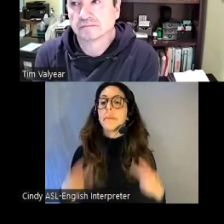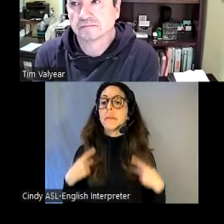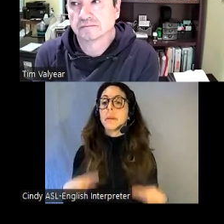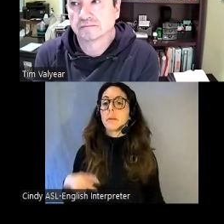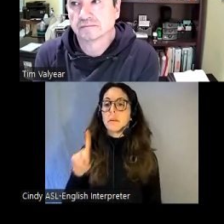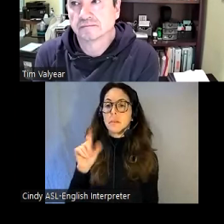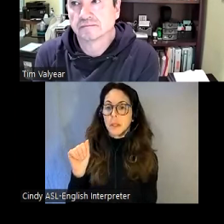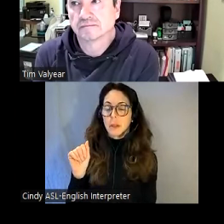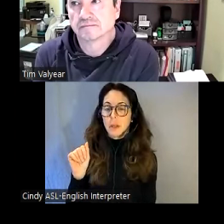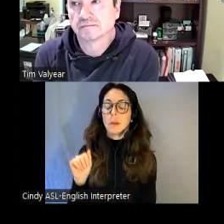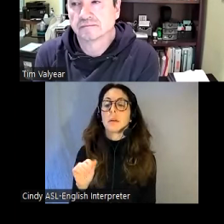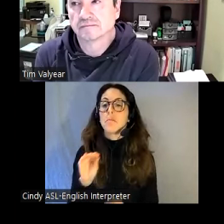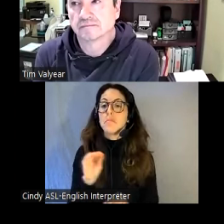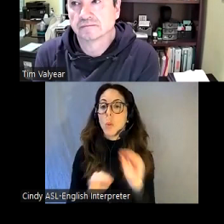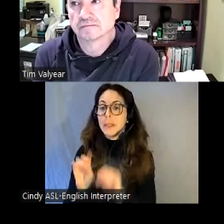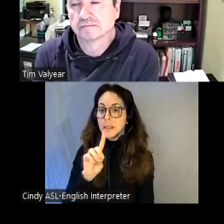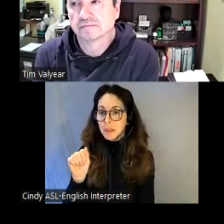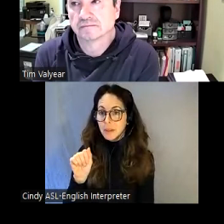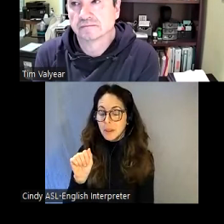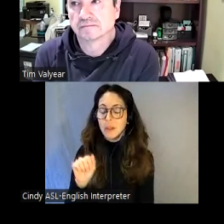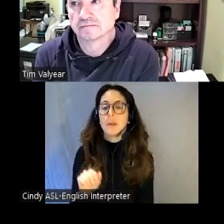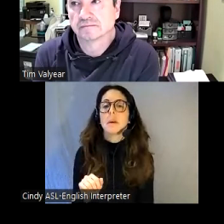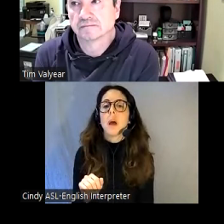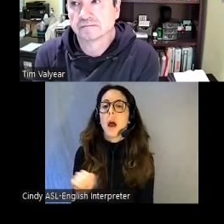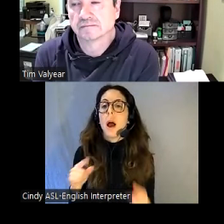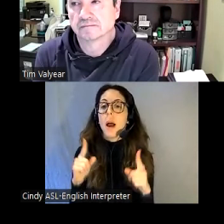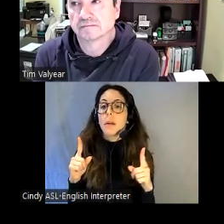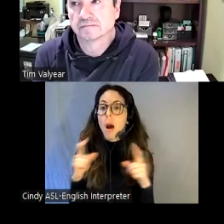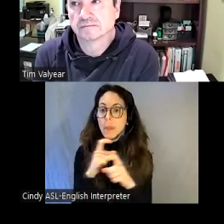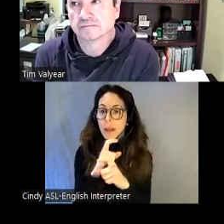pronouns of he and him. And just to describe myself, I am